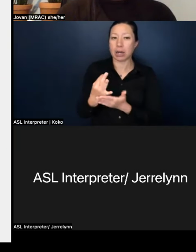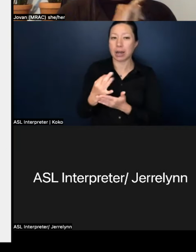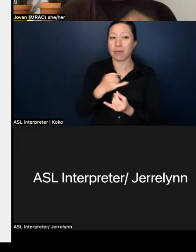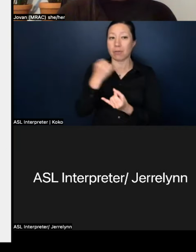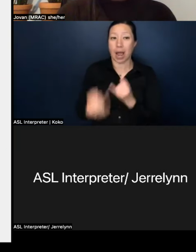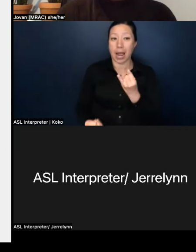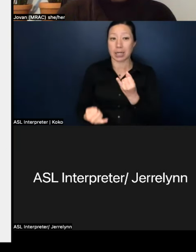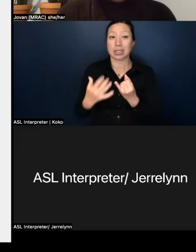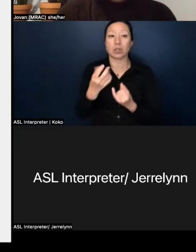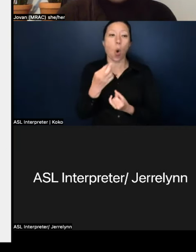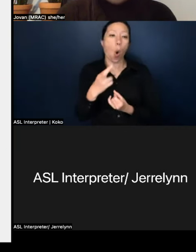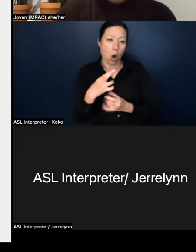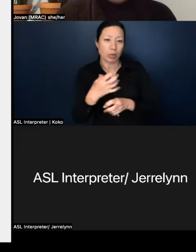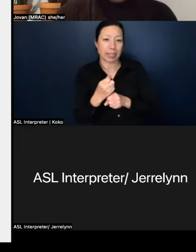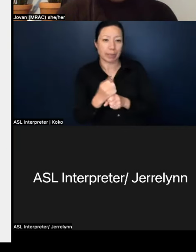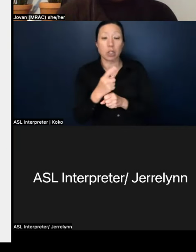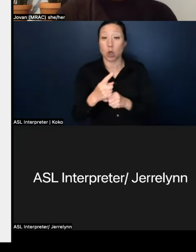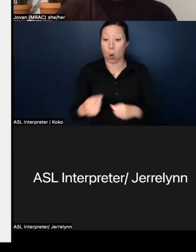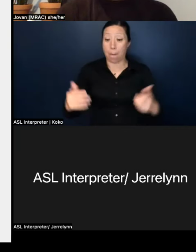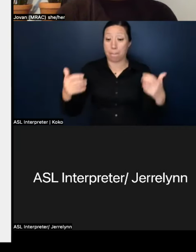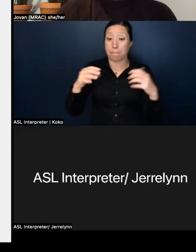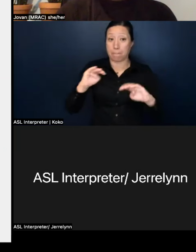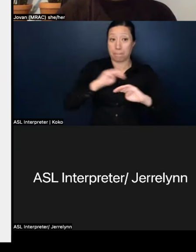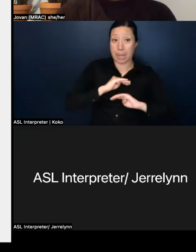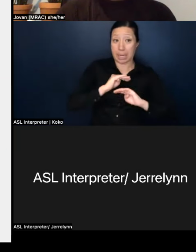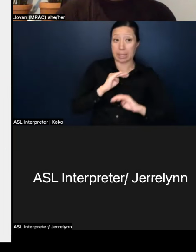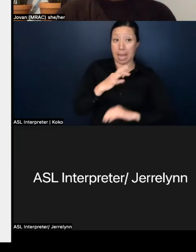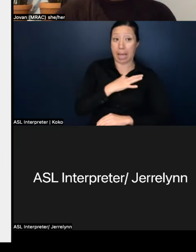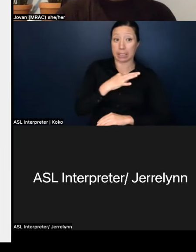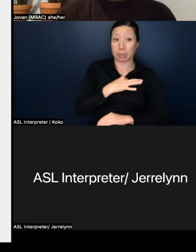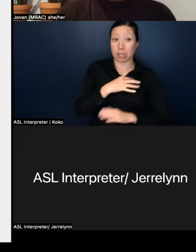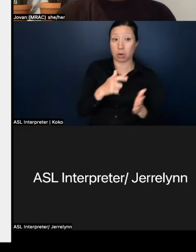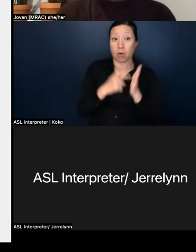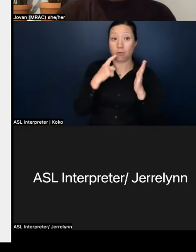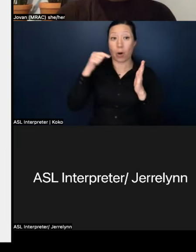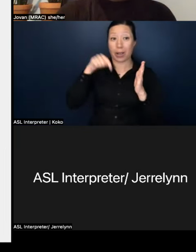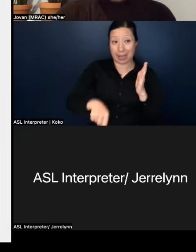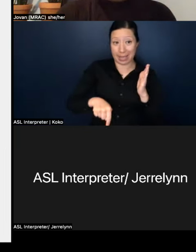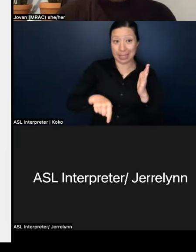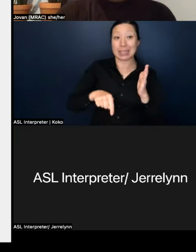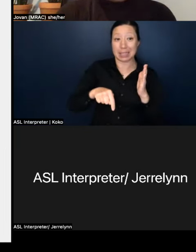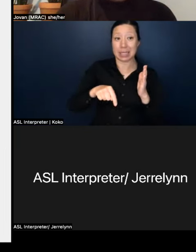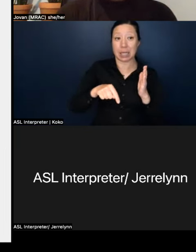for the Artists' Futures program, then you do not have to complete a submission.